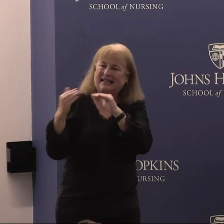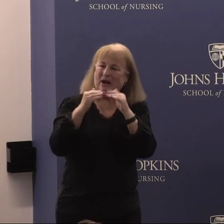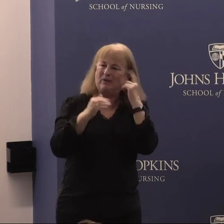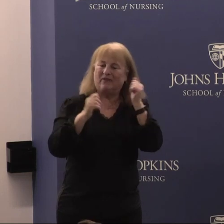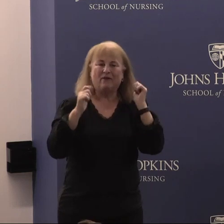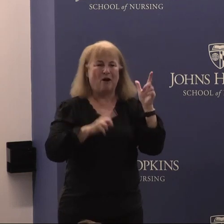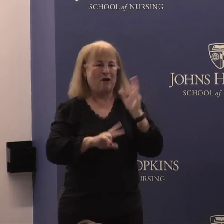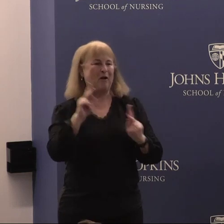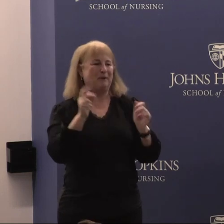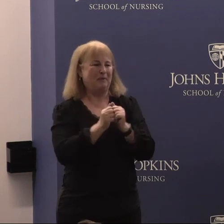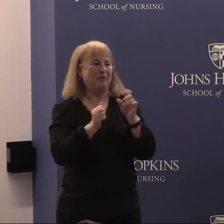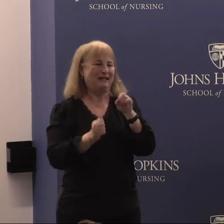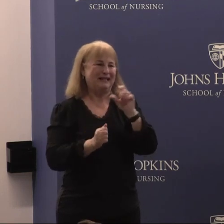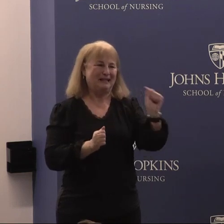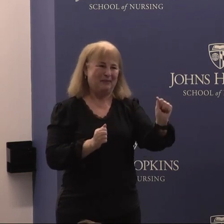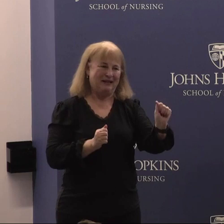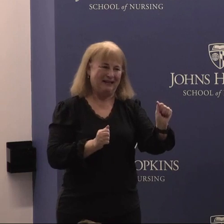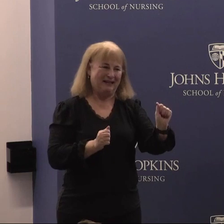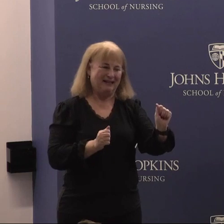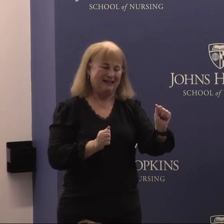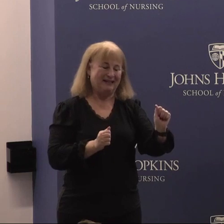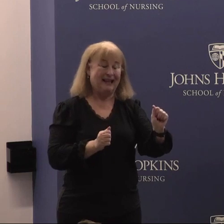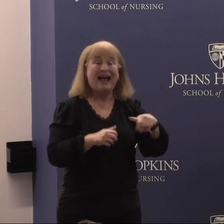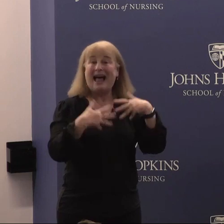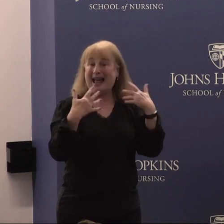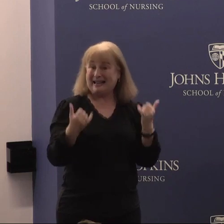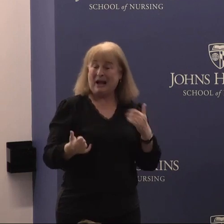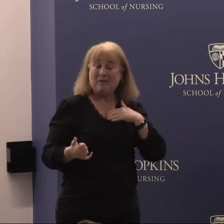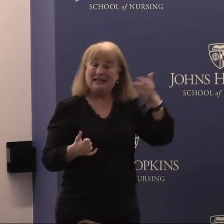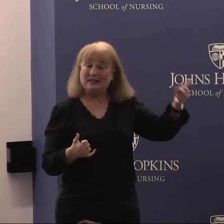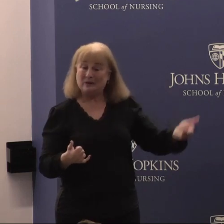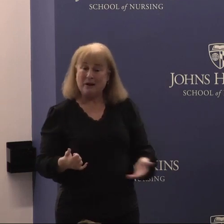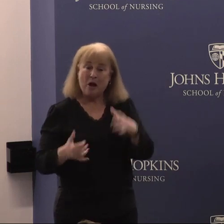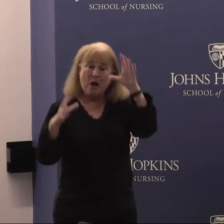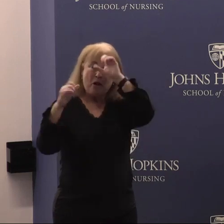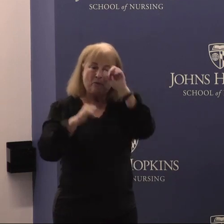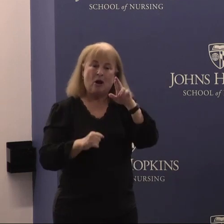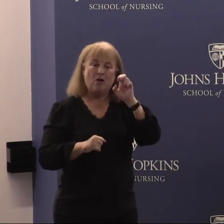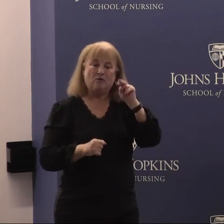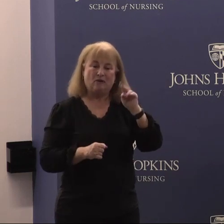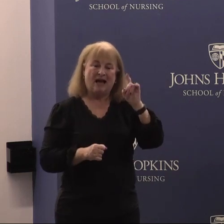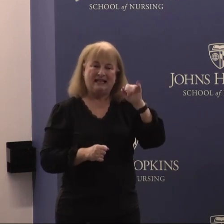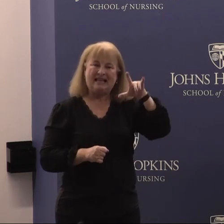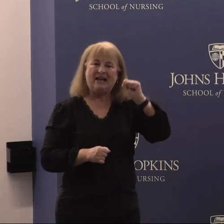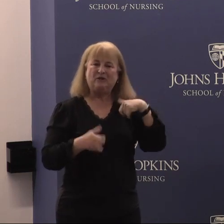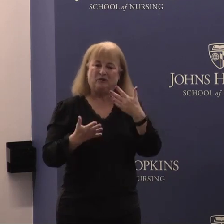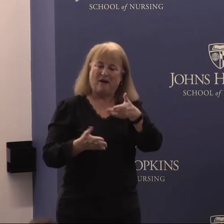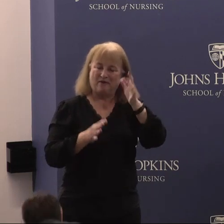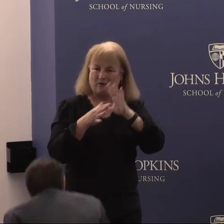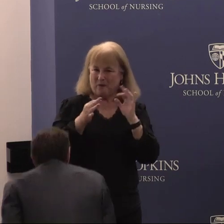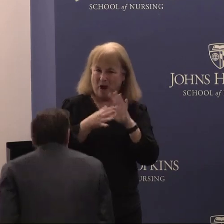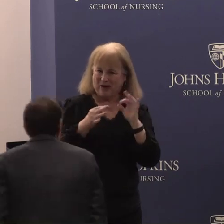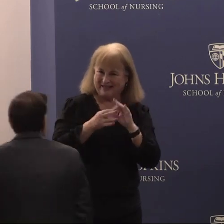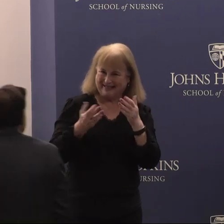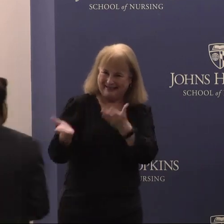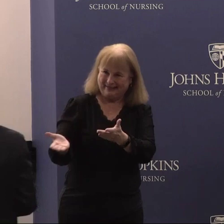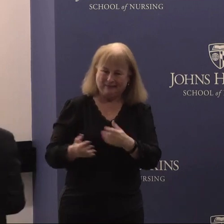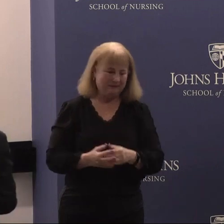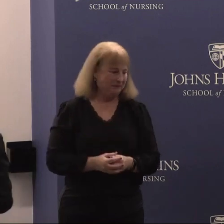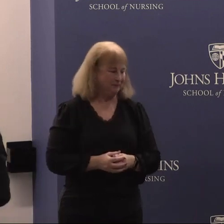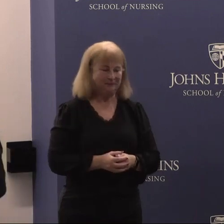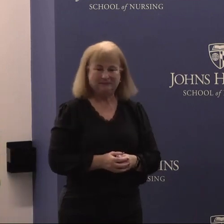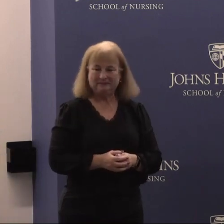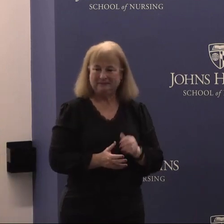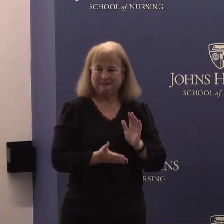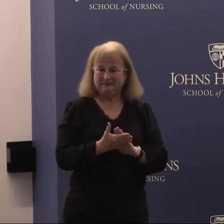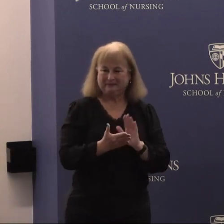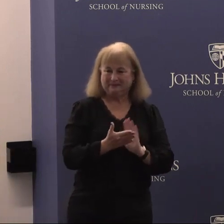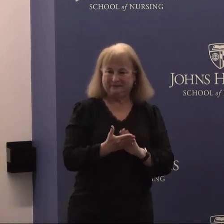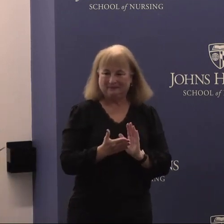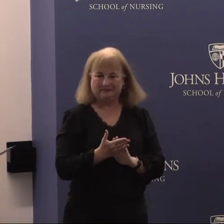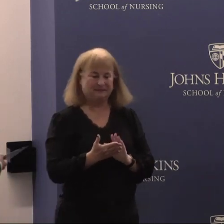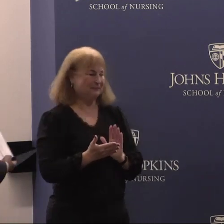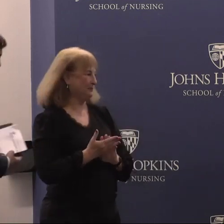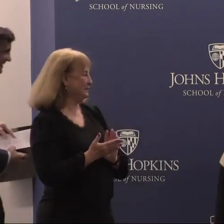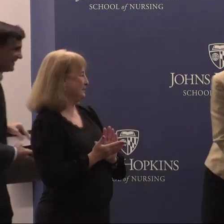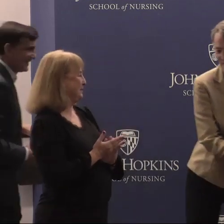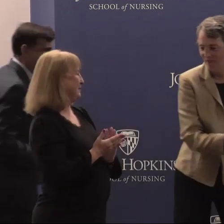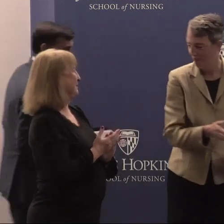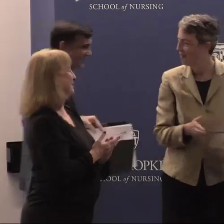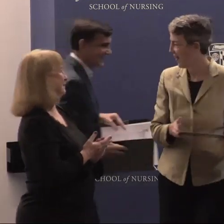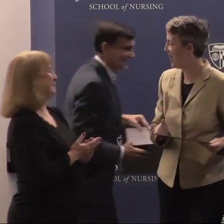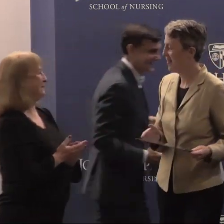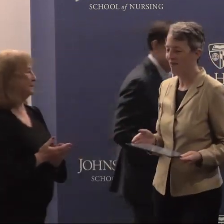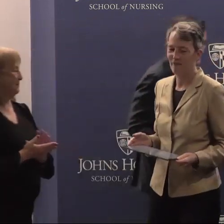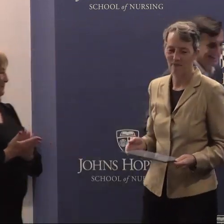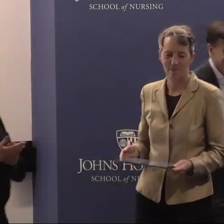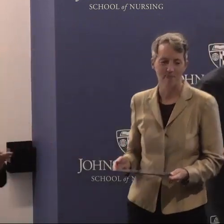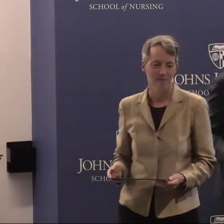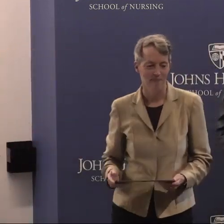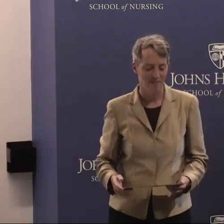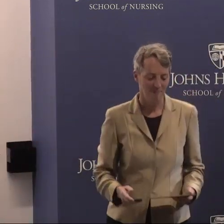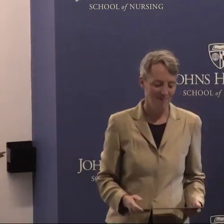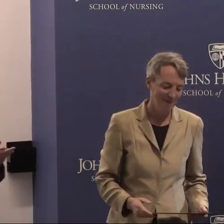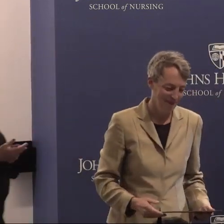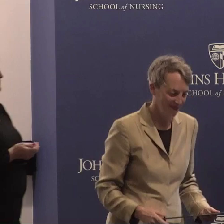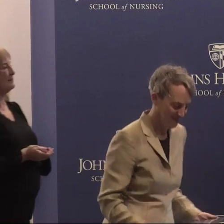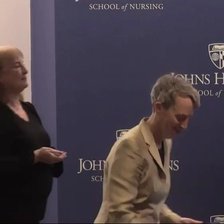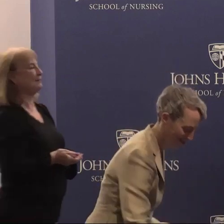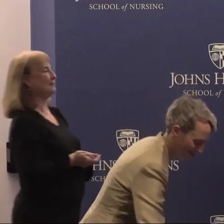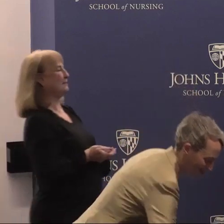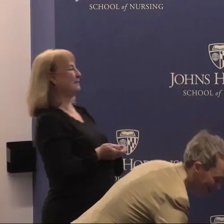people with disabilities. And now please welcome President Ron Daniels to offer his remarks.